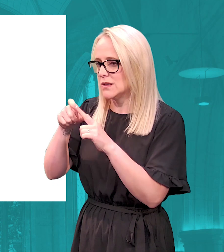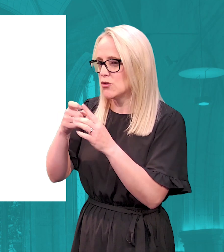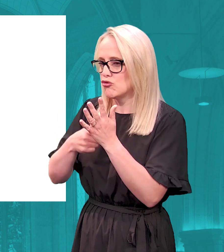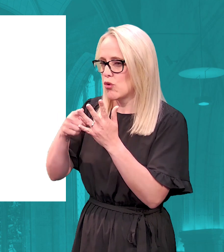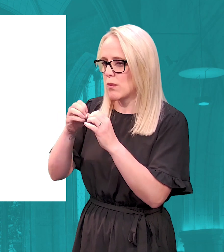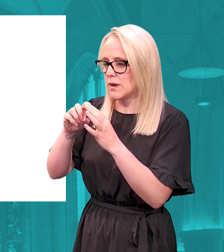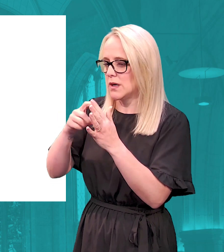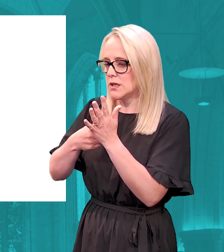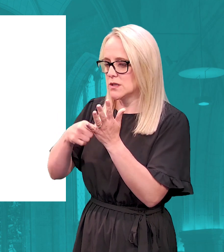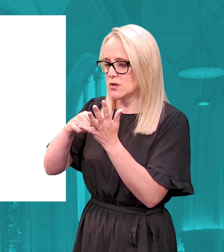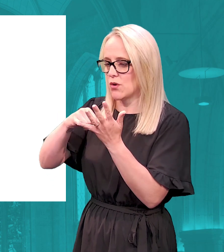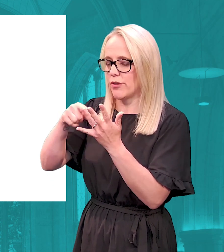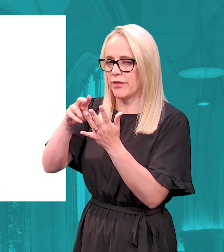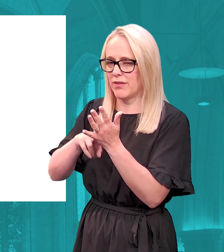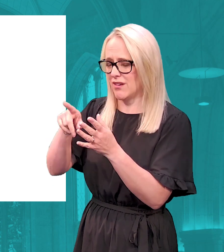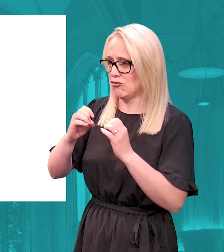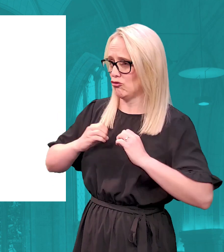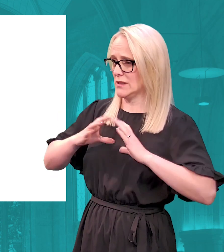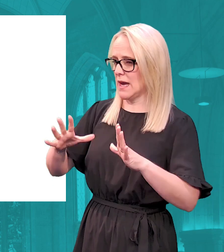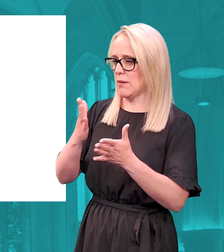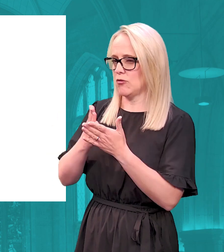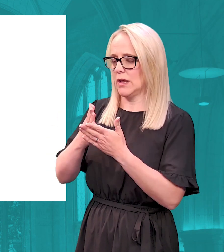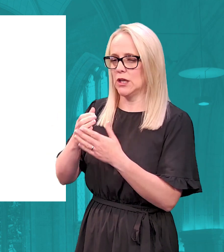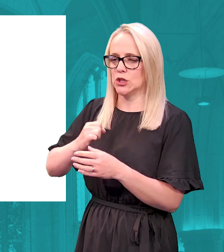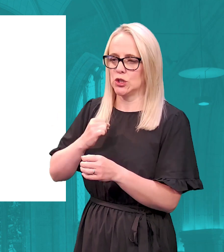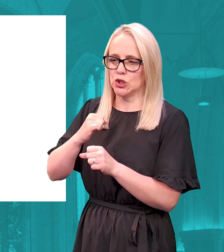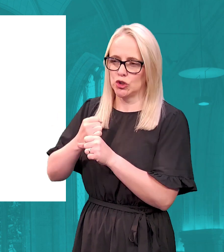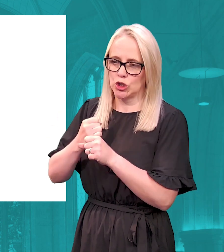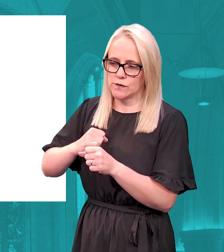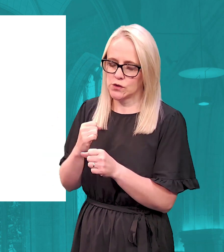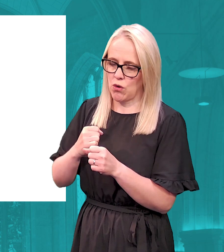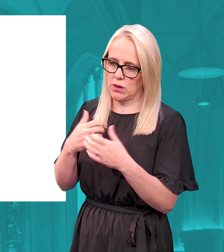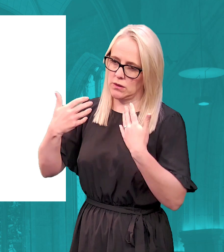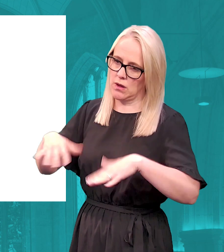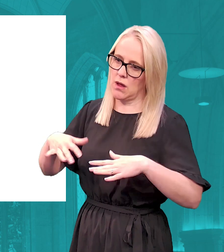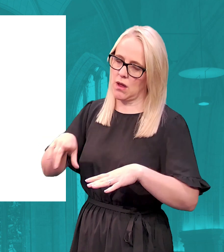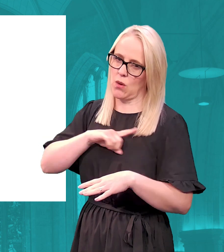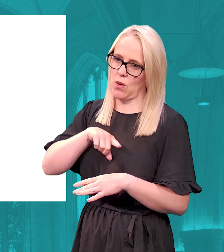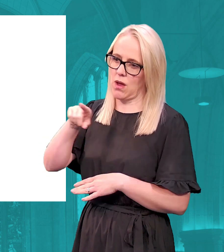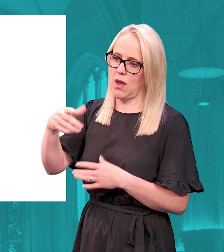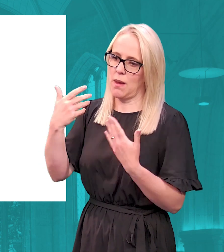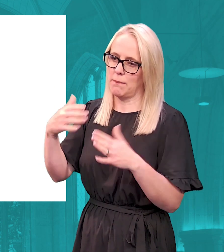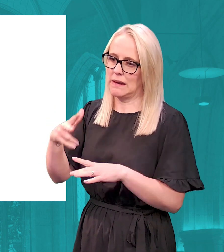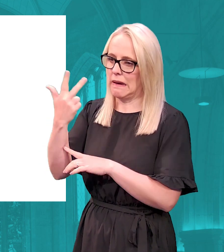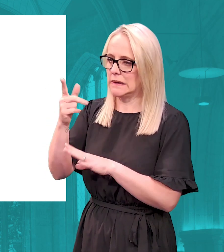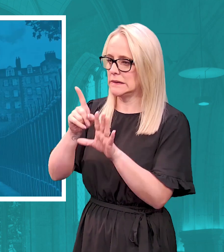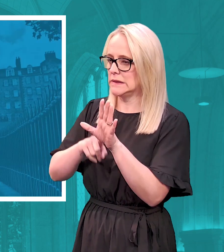owes a huge debt of gratitude in carrying out the role of Secretary of the Trustees for 18 years.